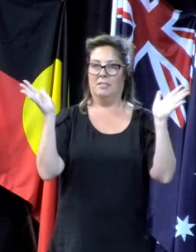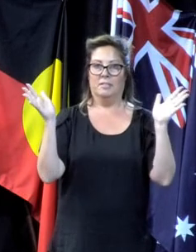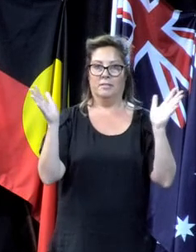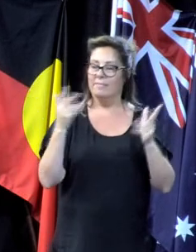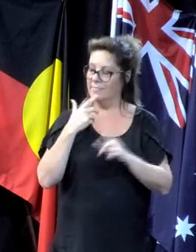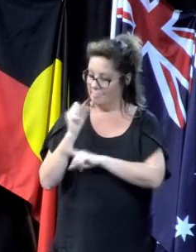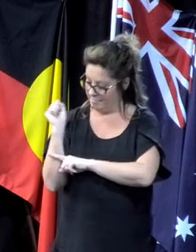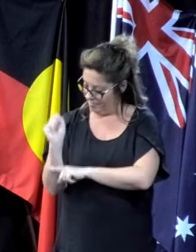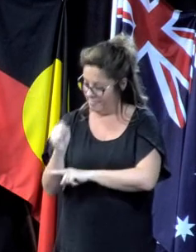That’s the evidence.